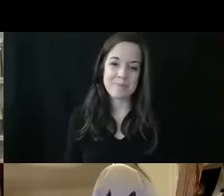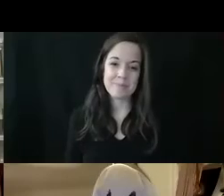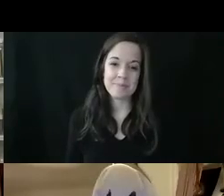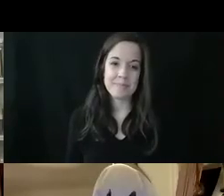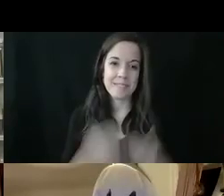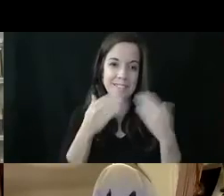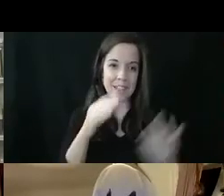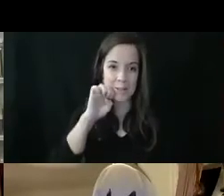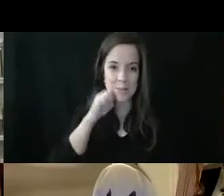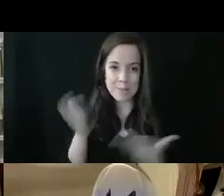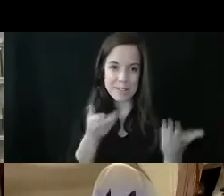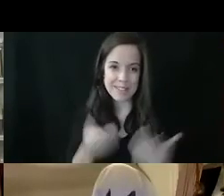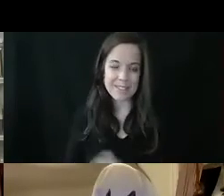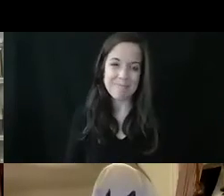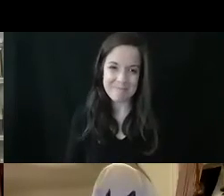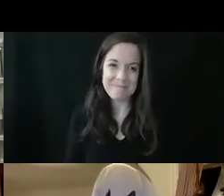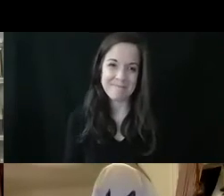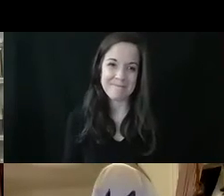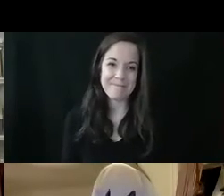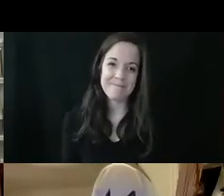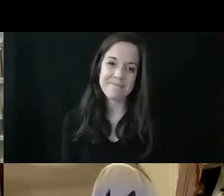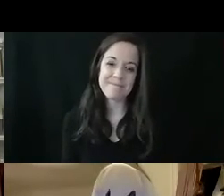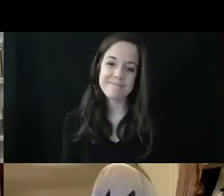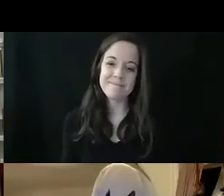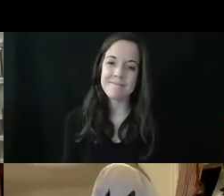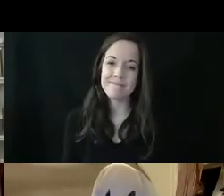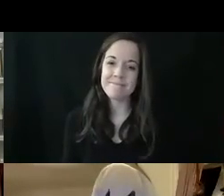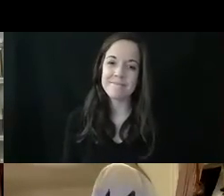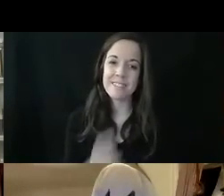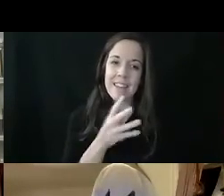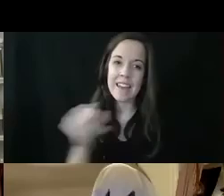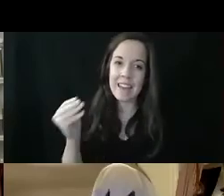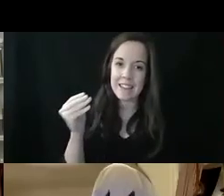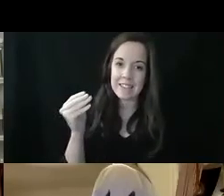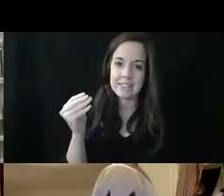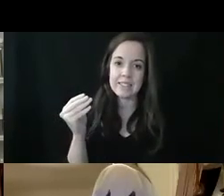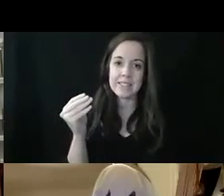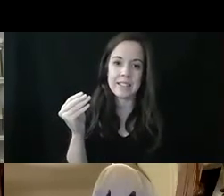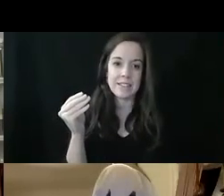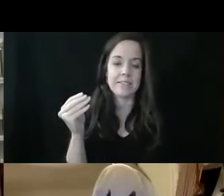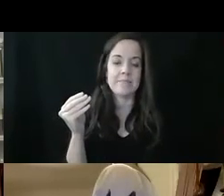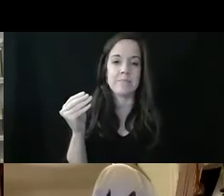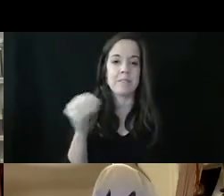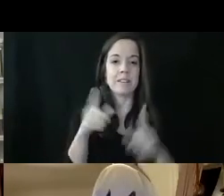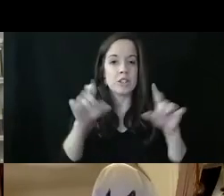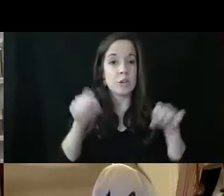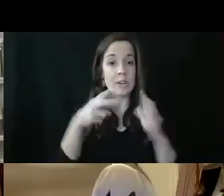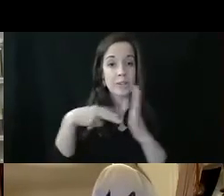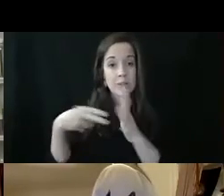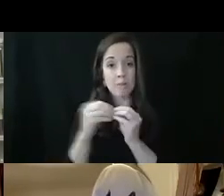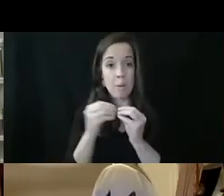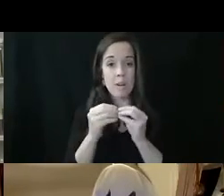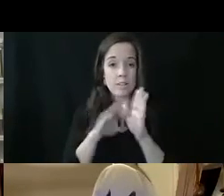for being here. You can read more about what we're doing to increase accessibility on our website.